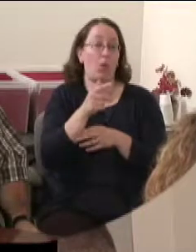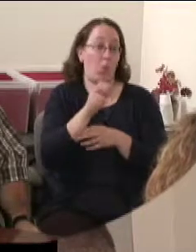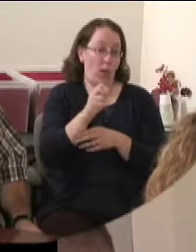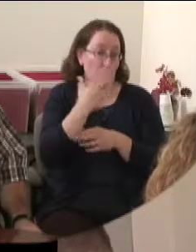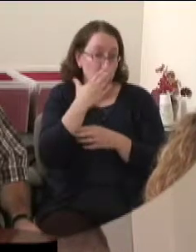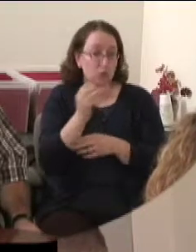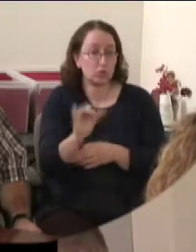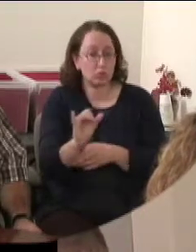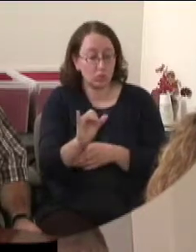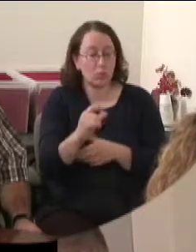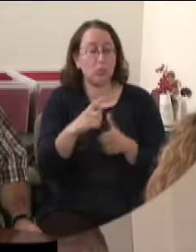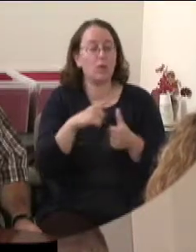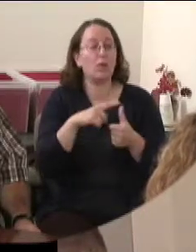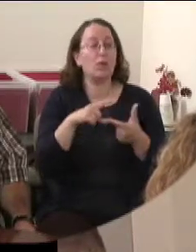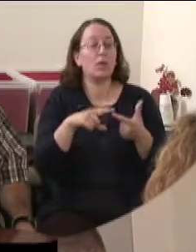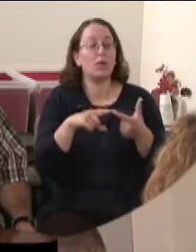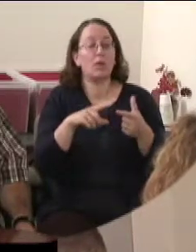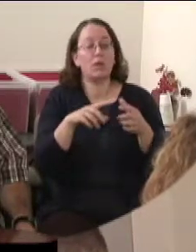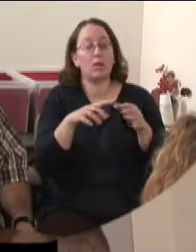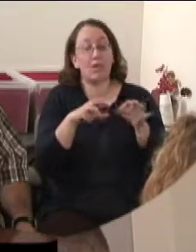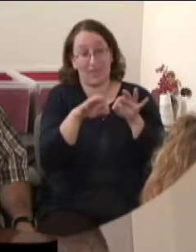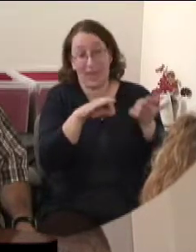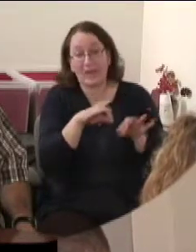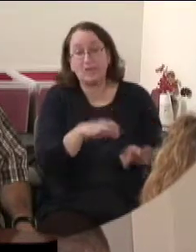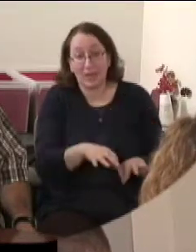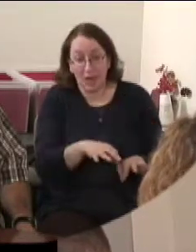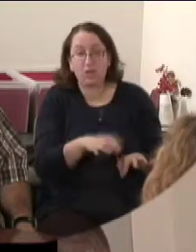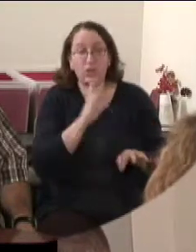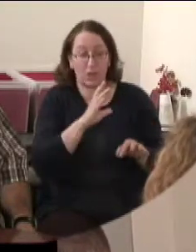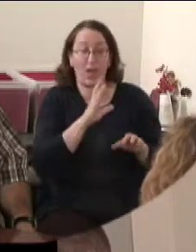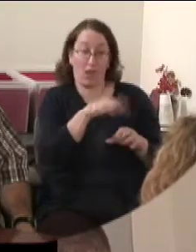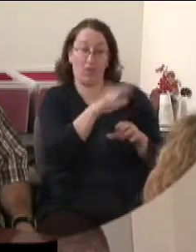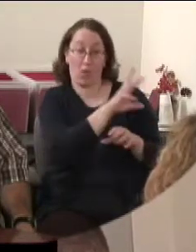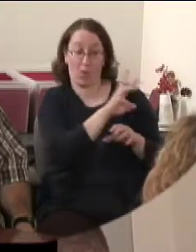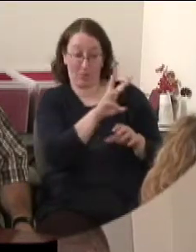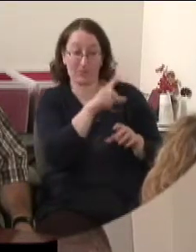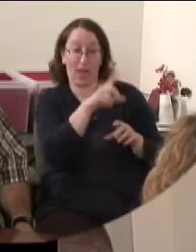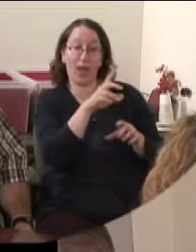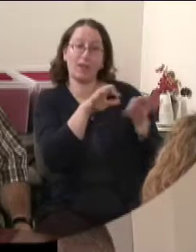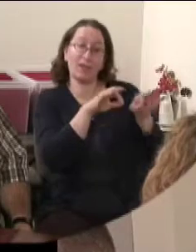the explanation that was given on the website about the labor demand